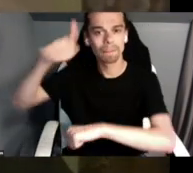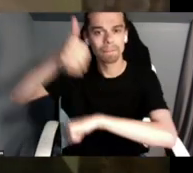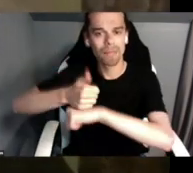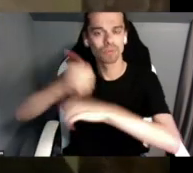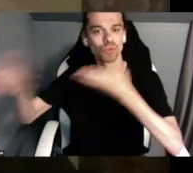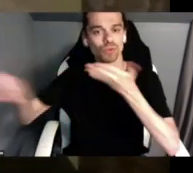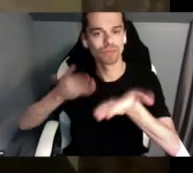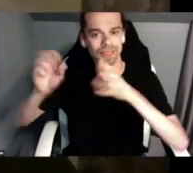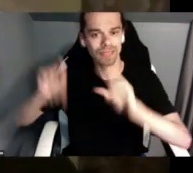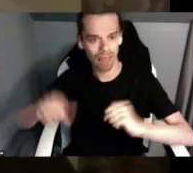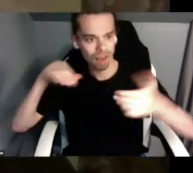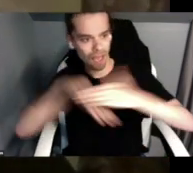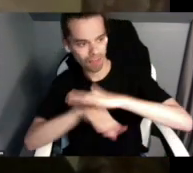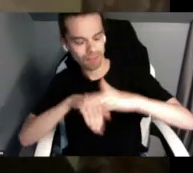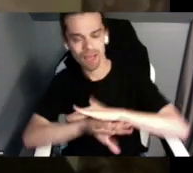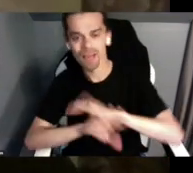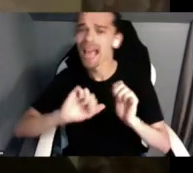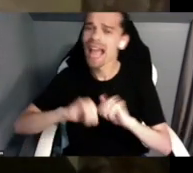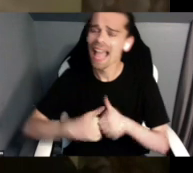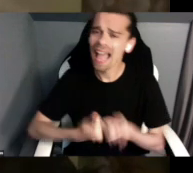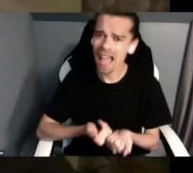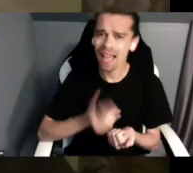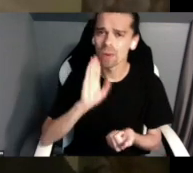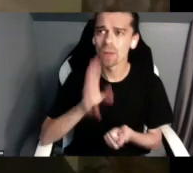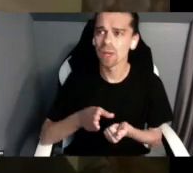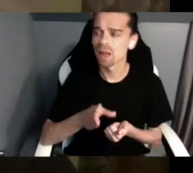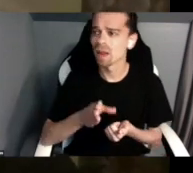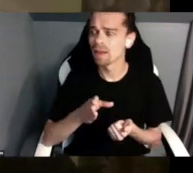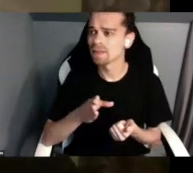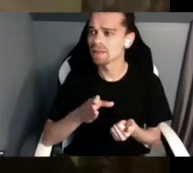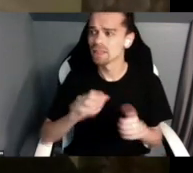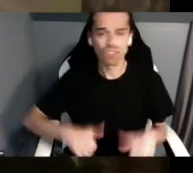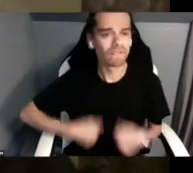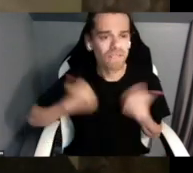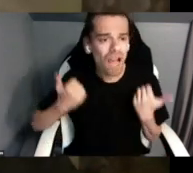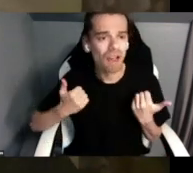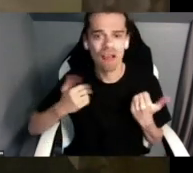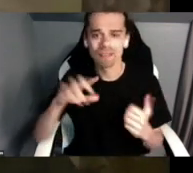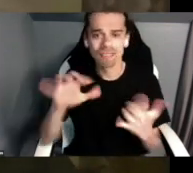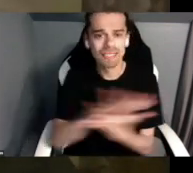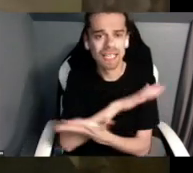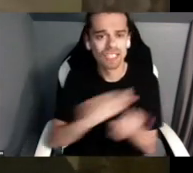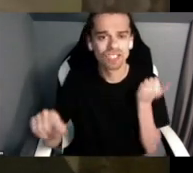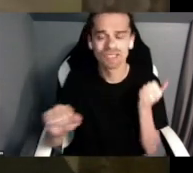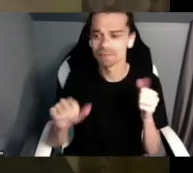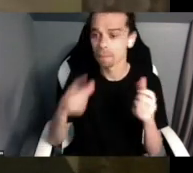How are we going to survive disasters? Keeping and maintaining our health,